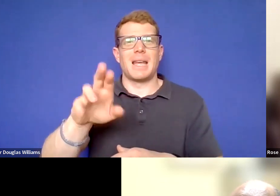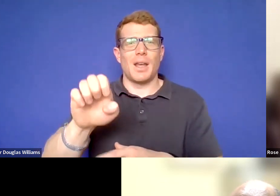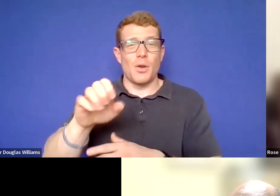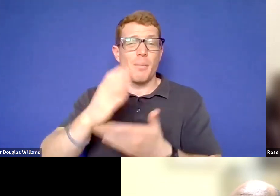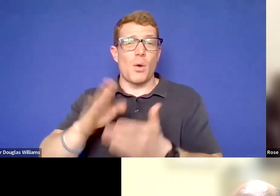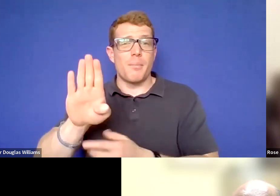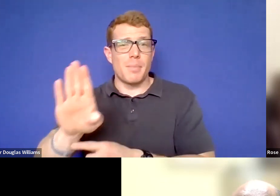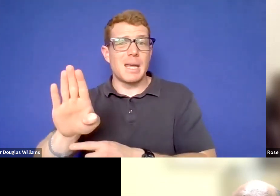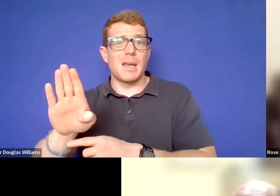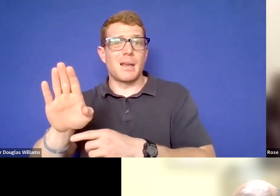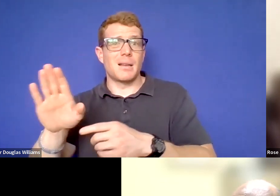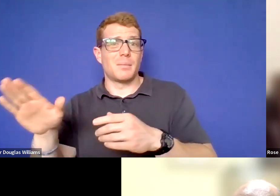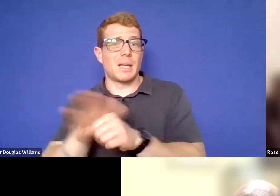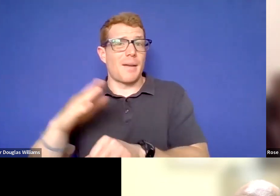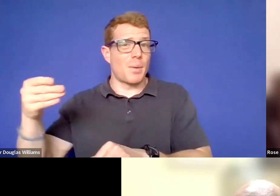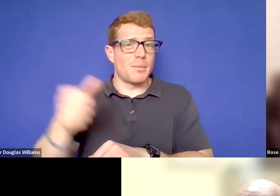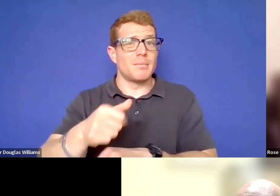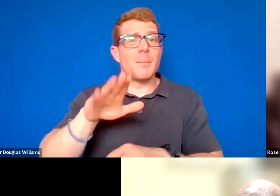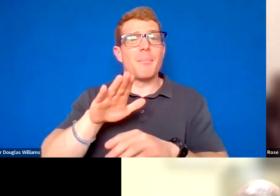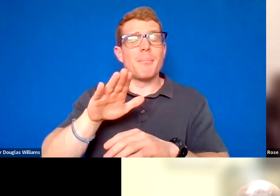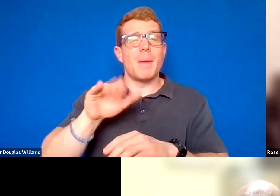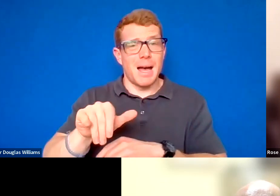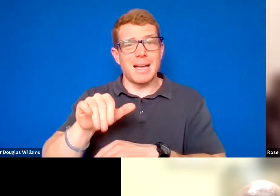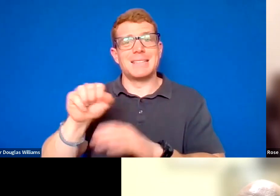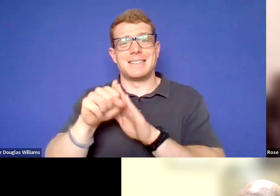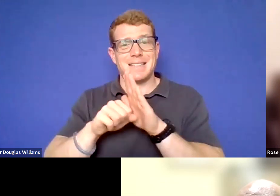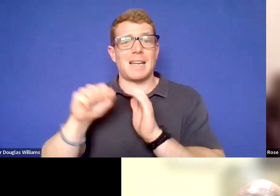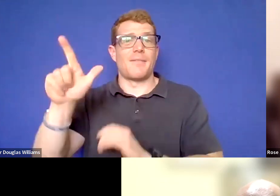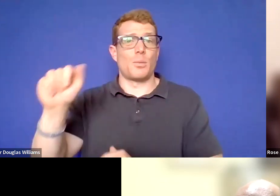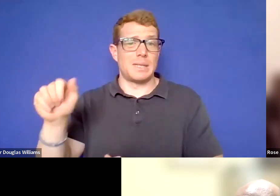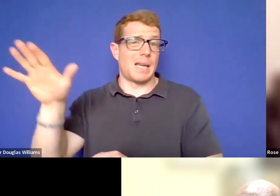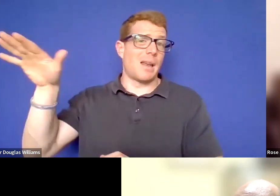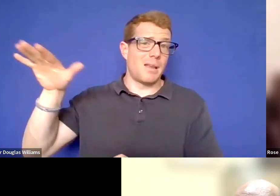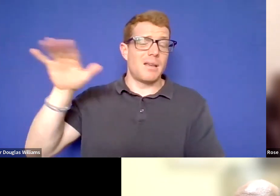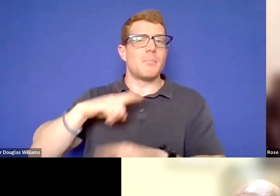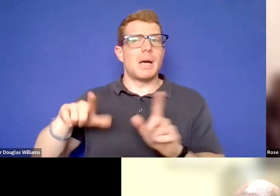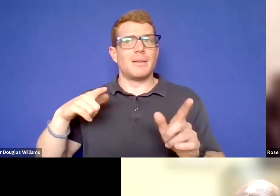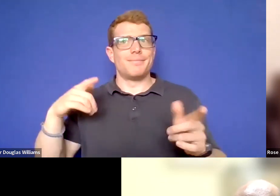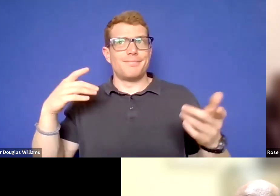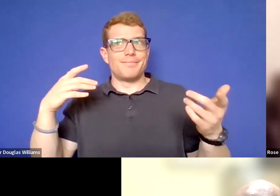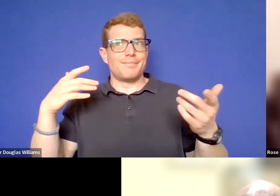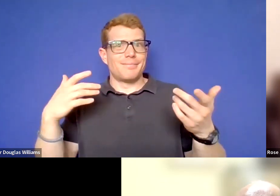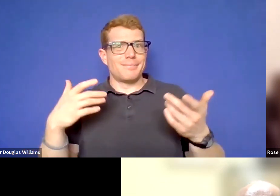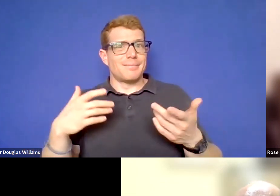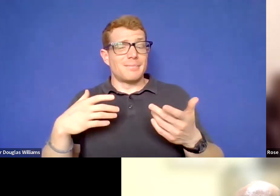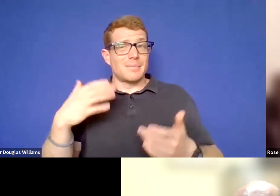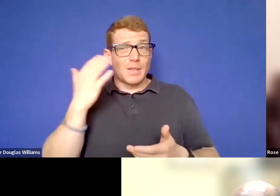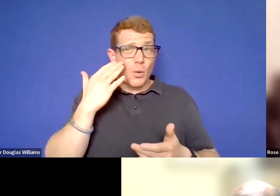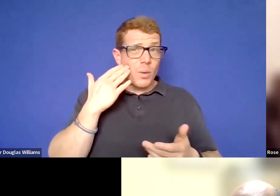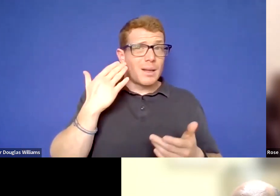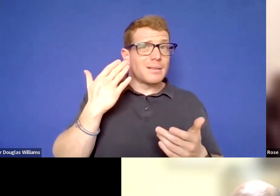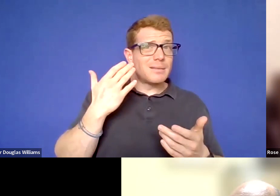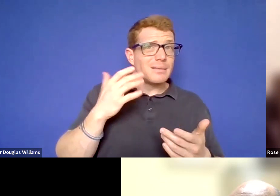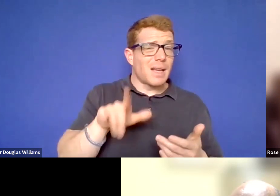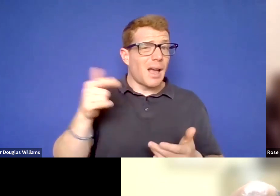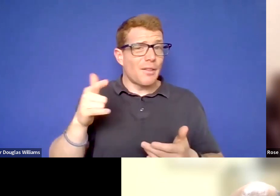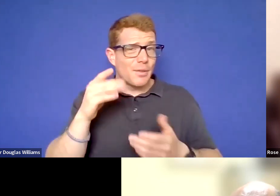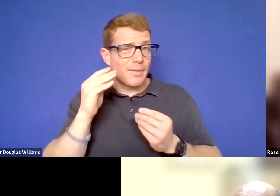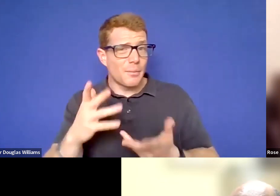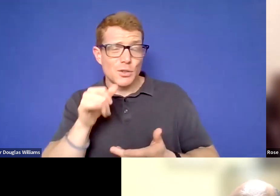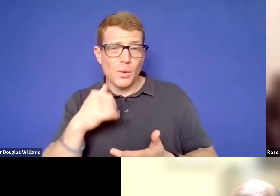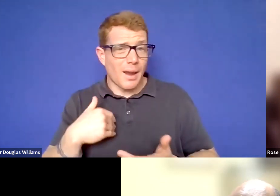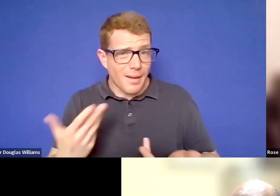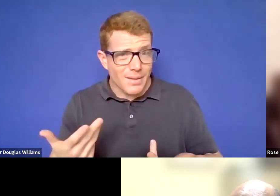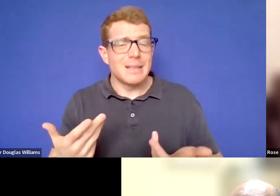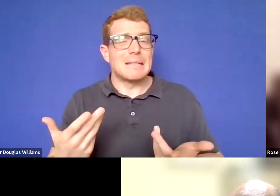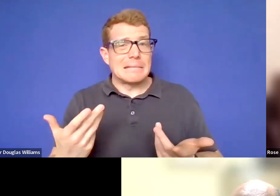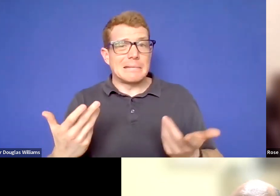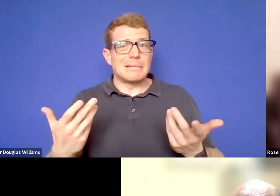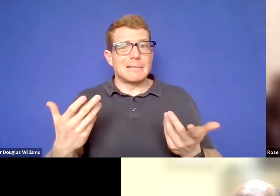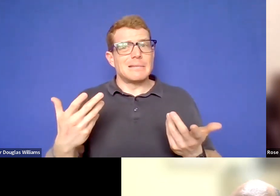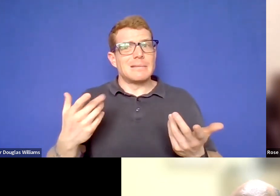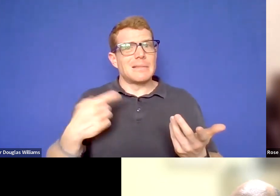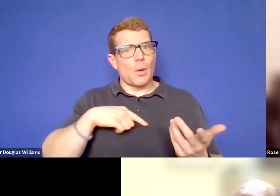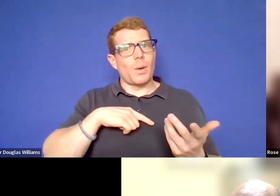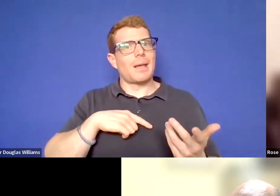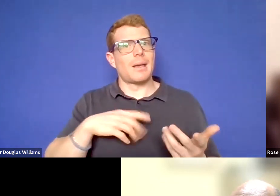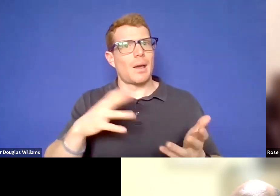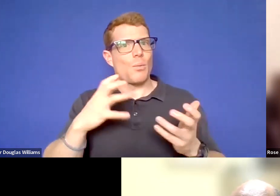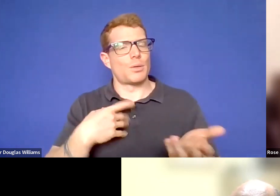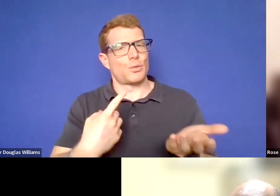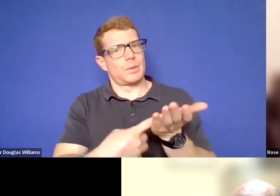But not knowing other specific information regarding their particular case, we more than likely would like to discuss with him